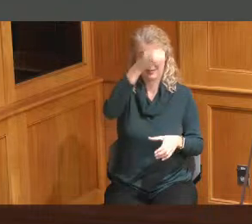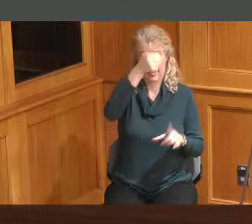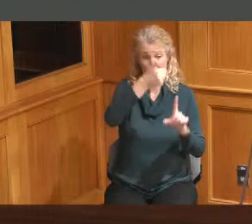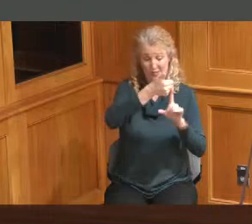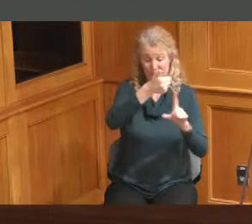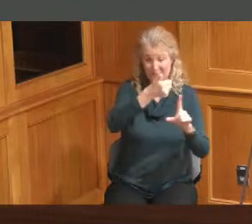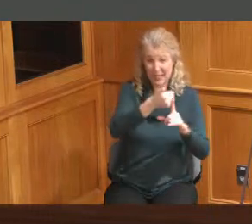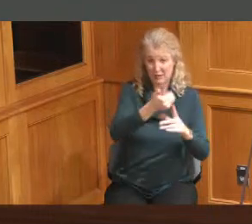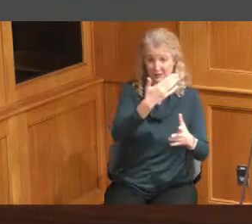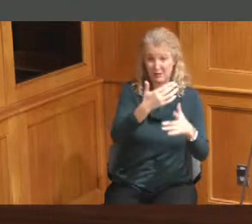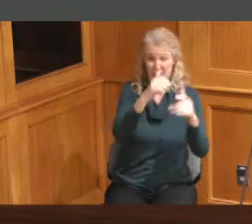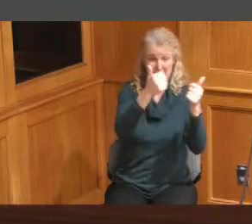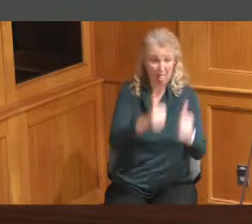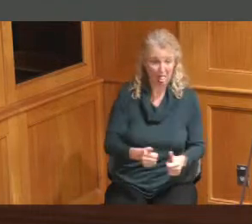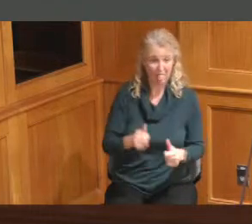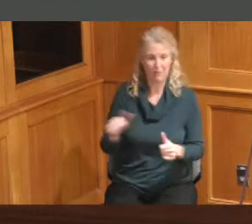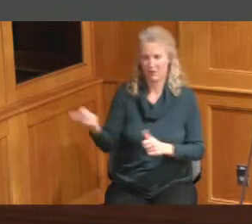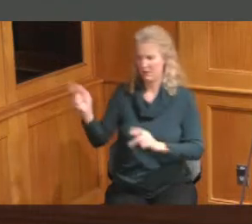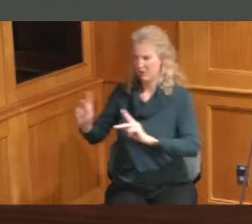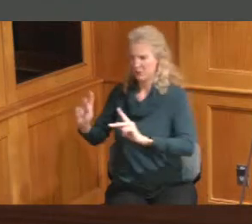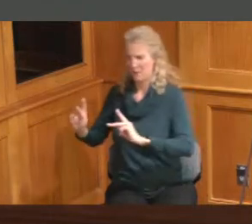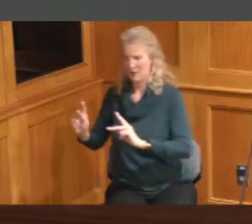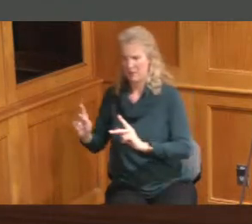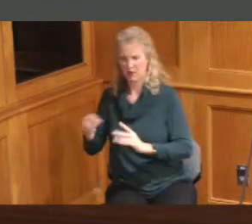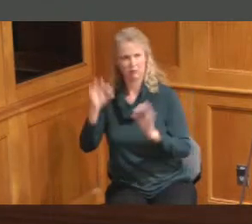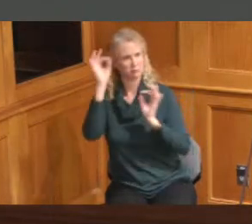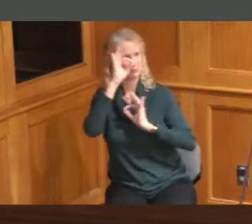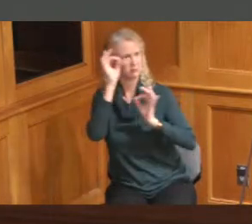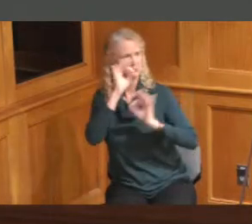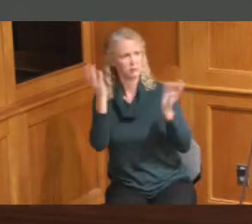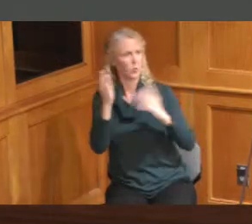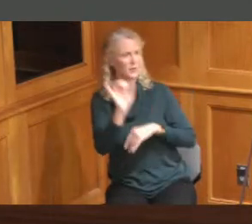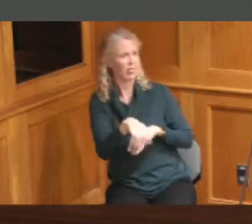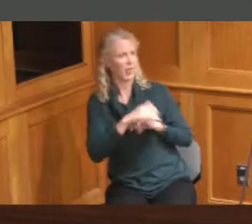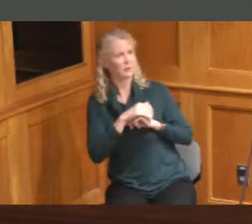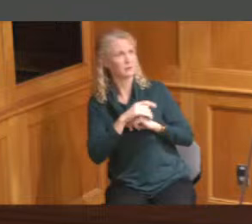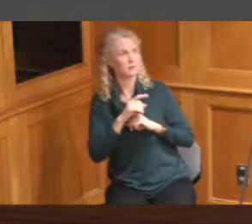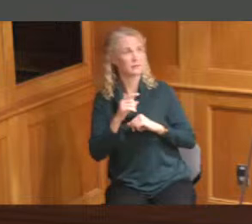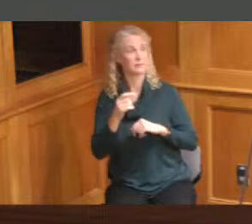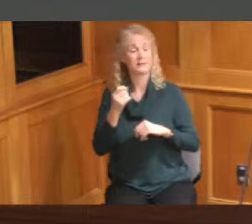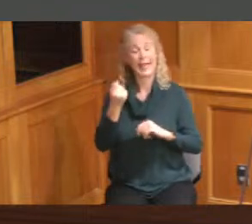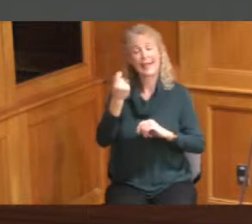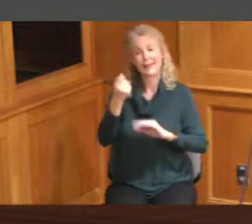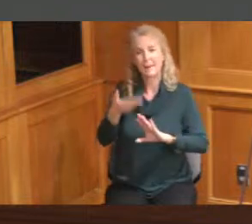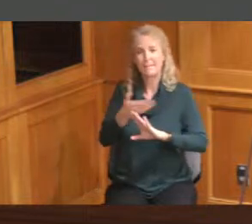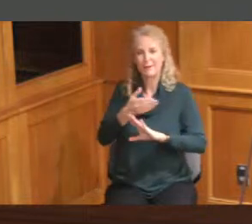know exactly quite what it means and we put that Network in place before these things were around